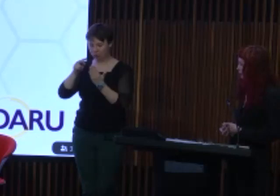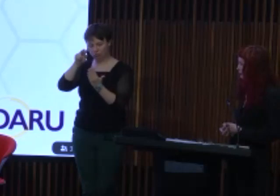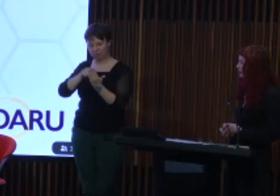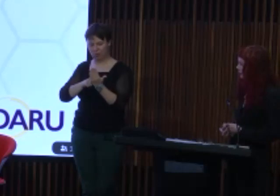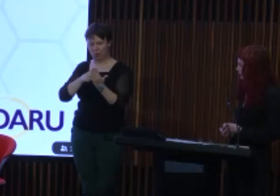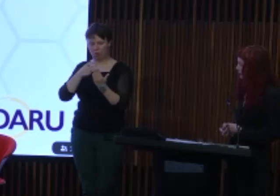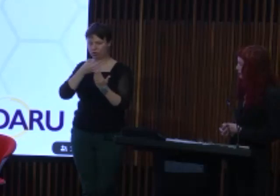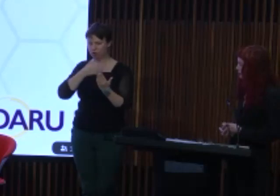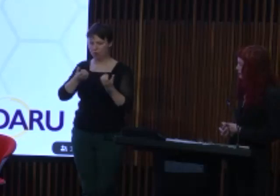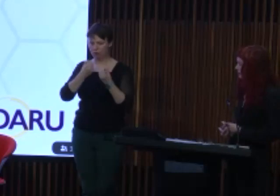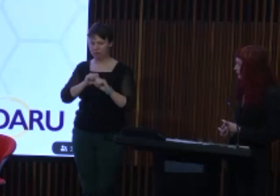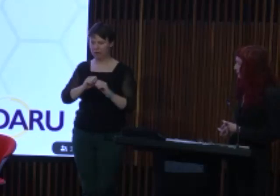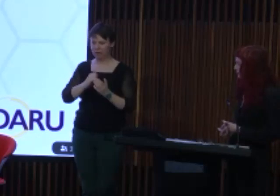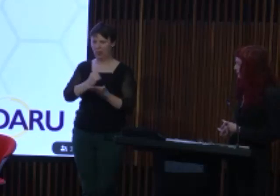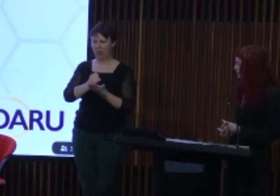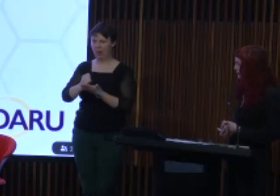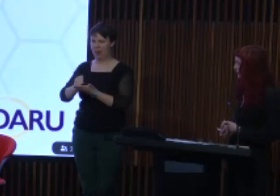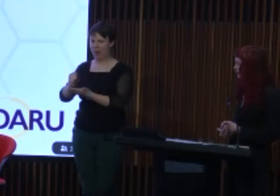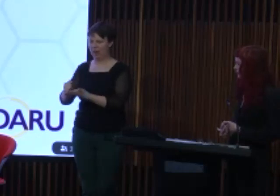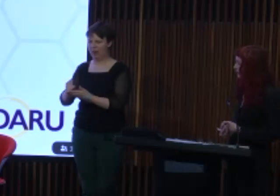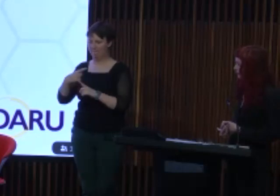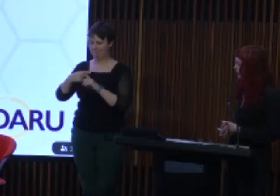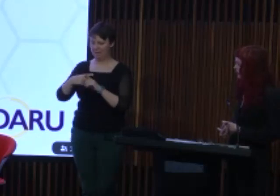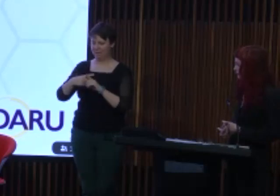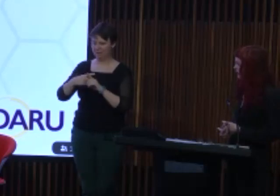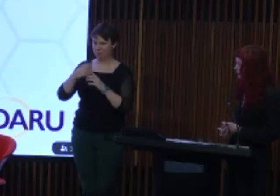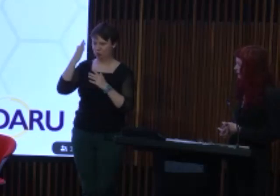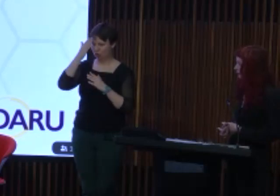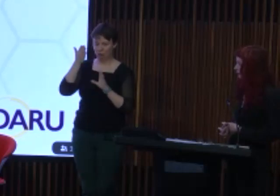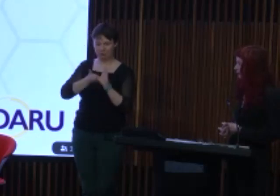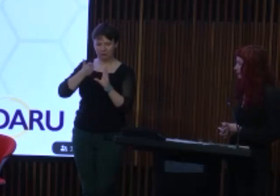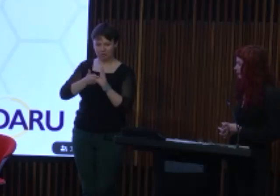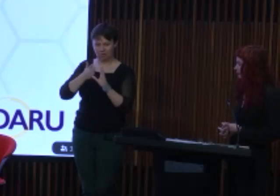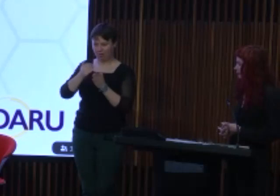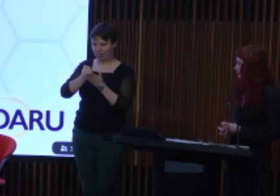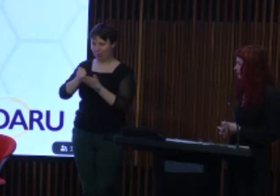child protection, backed up by a neuro psych report that says this person is a risk to